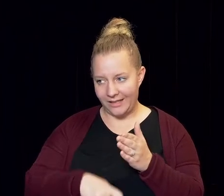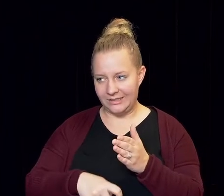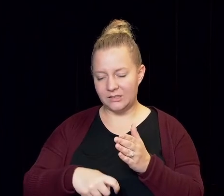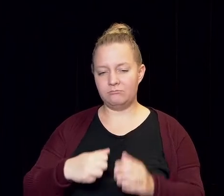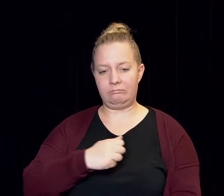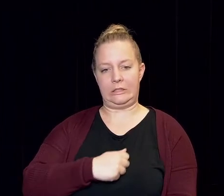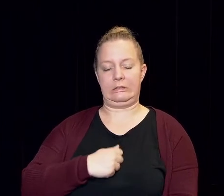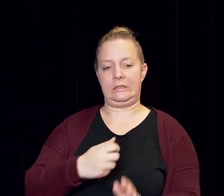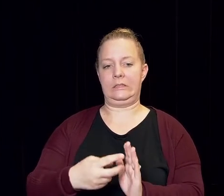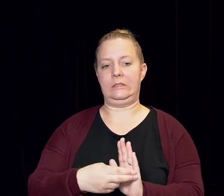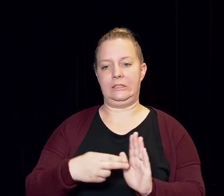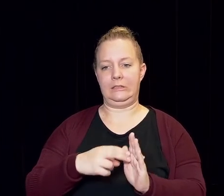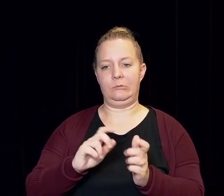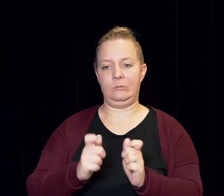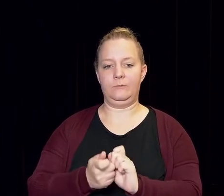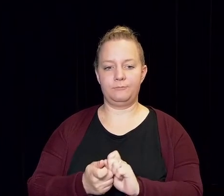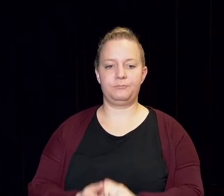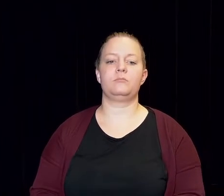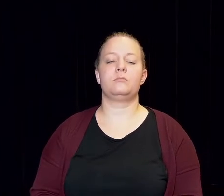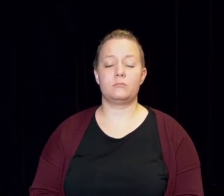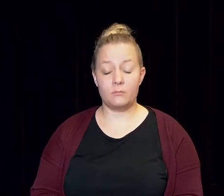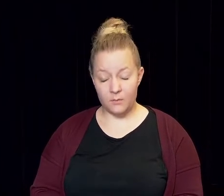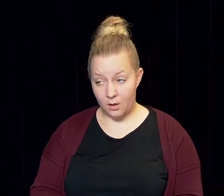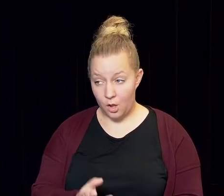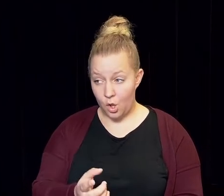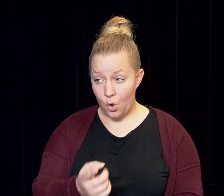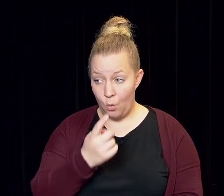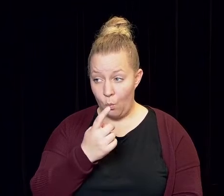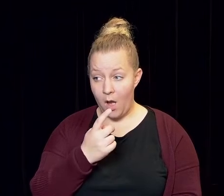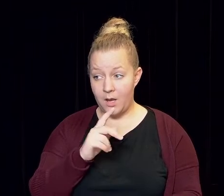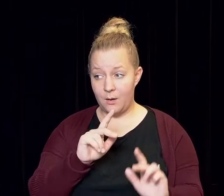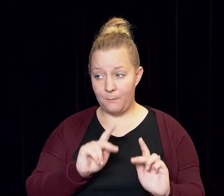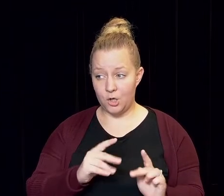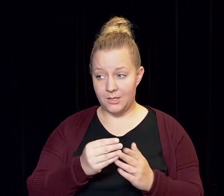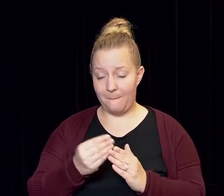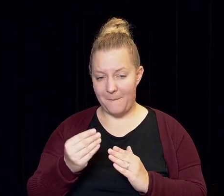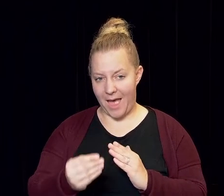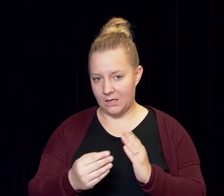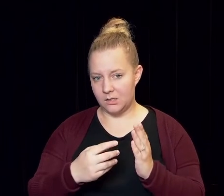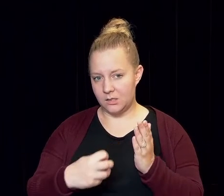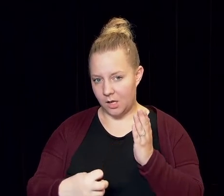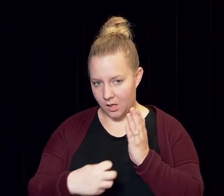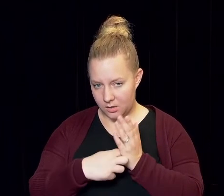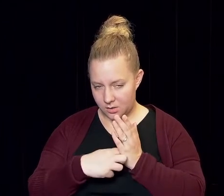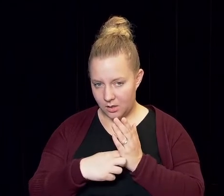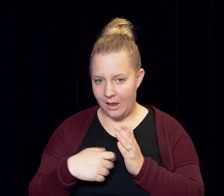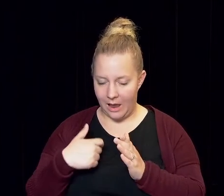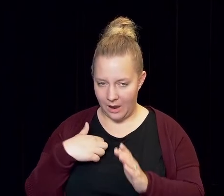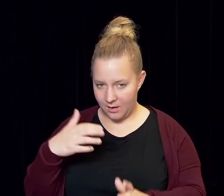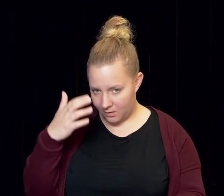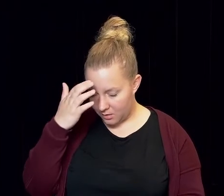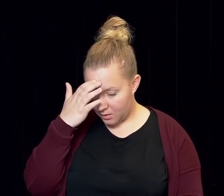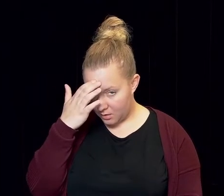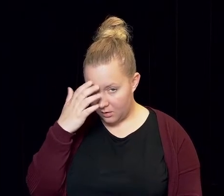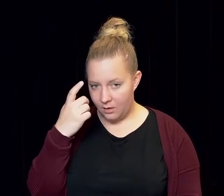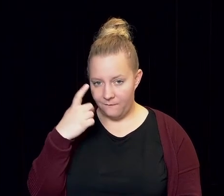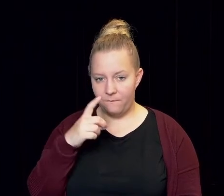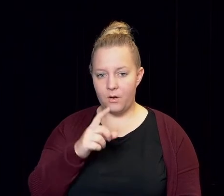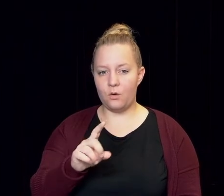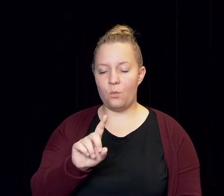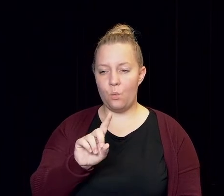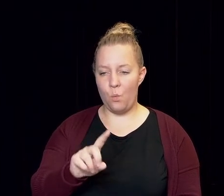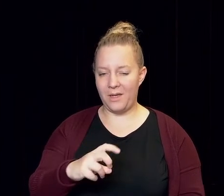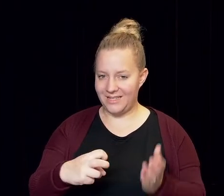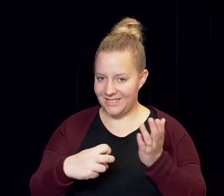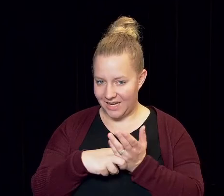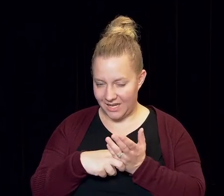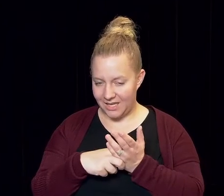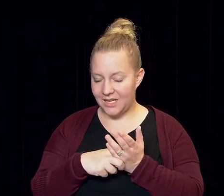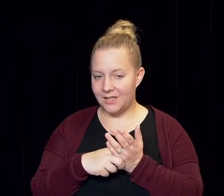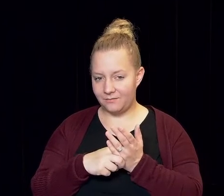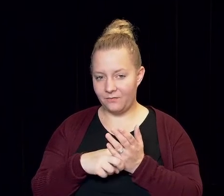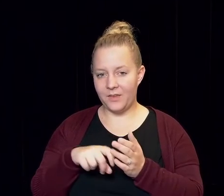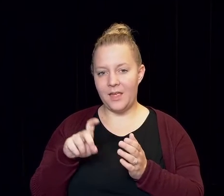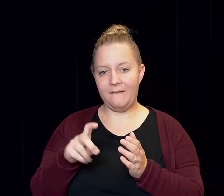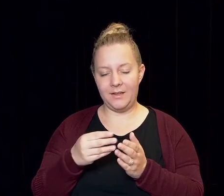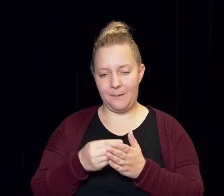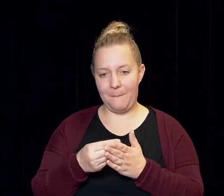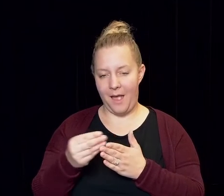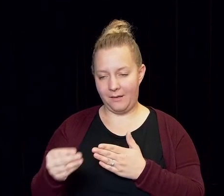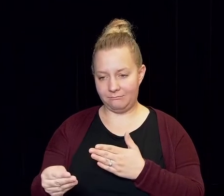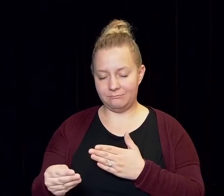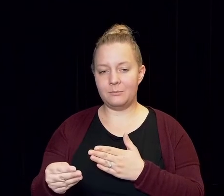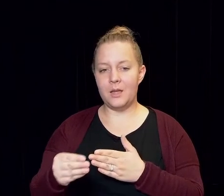So, for 1 person purchasing tickets, I know that for 1 ticket I have to pay $7 for the